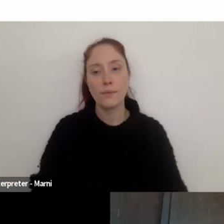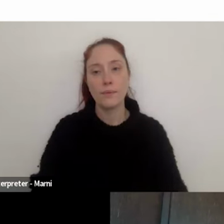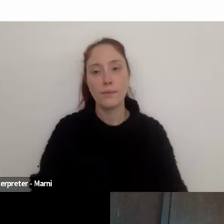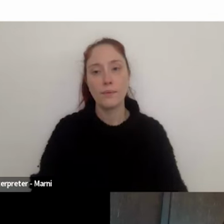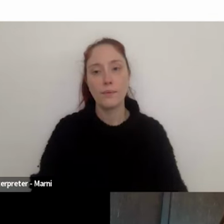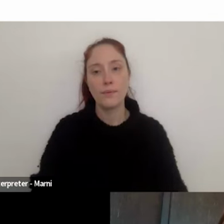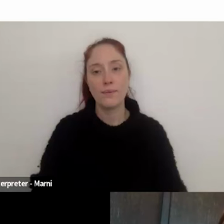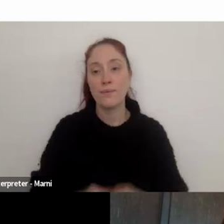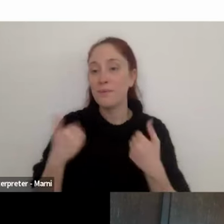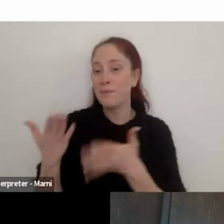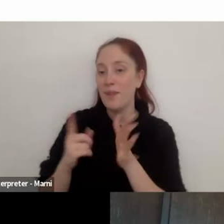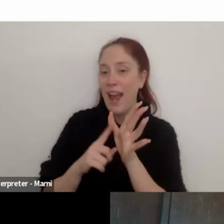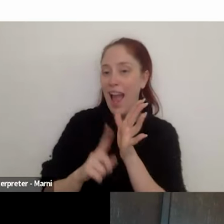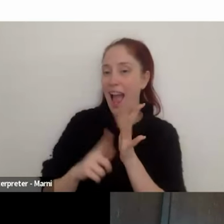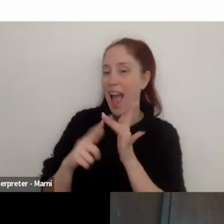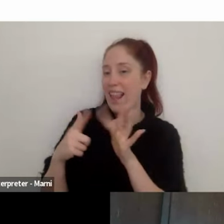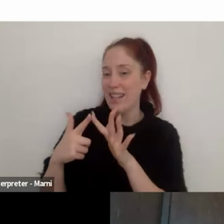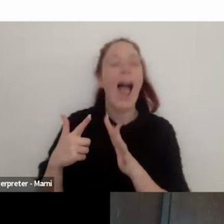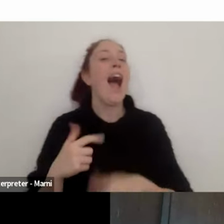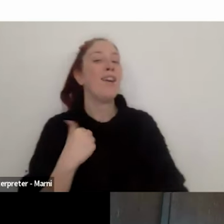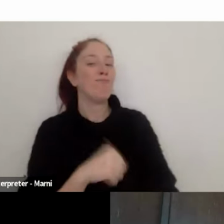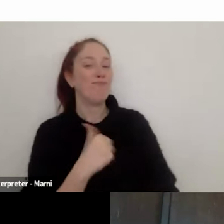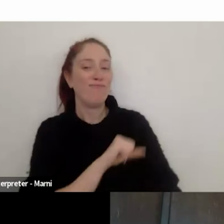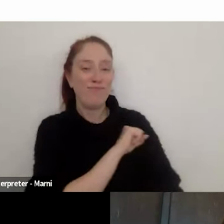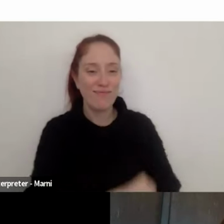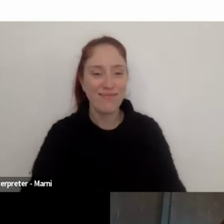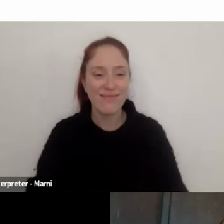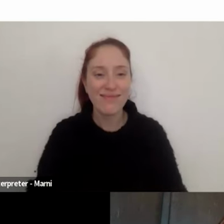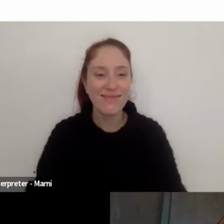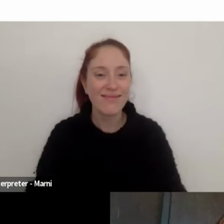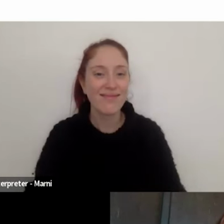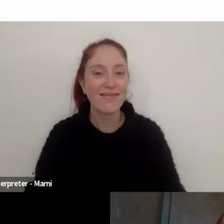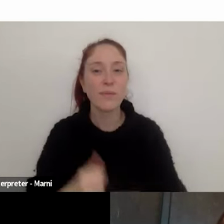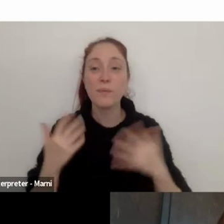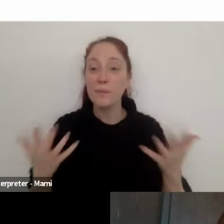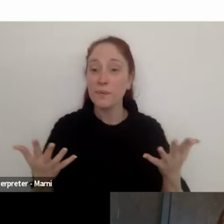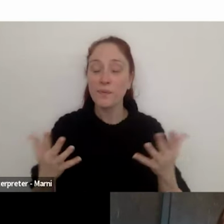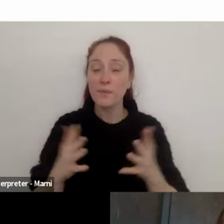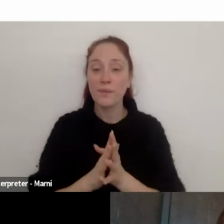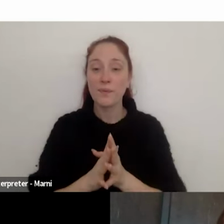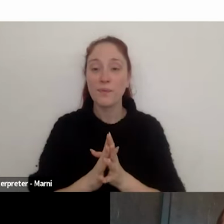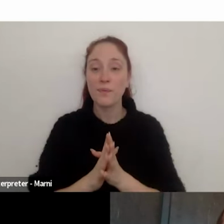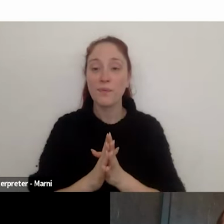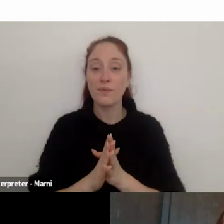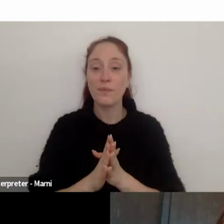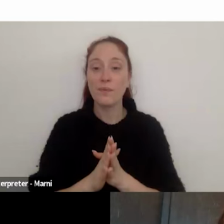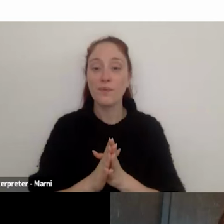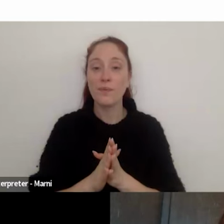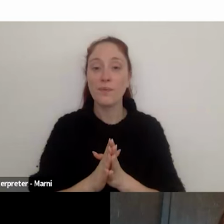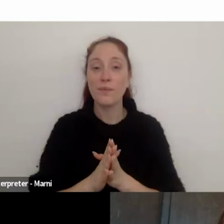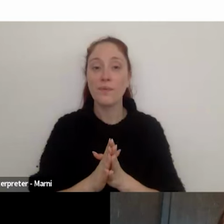this one is you, Alice. >> OK. The application forms are for